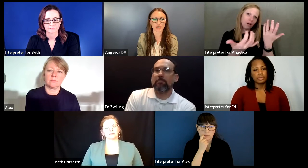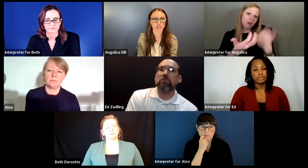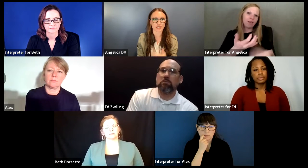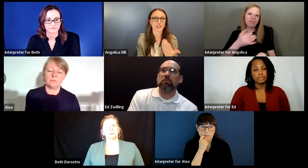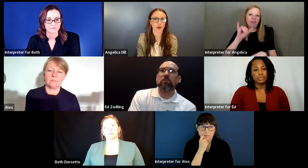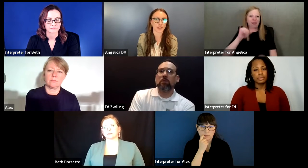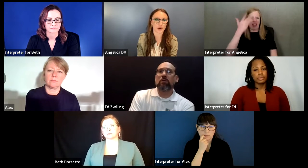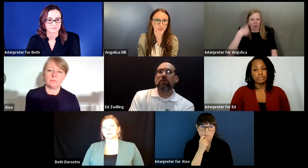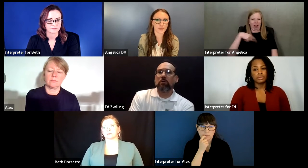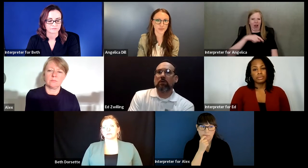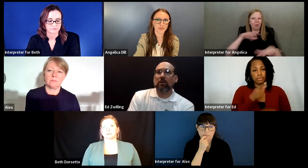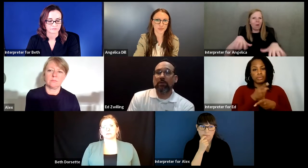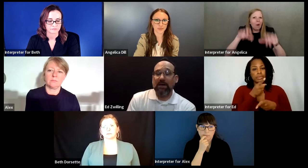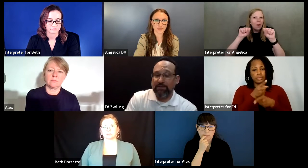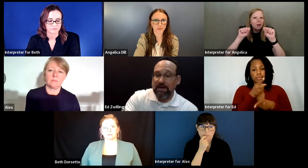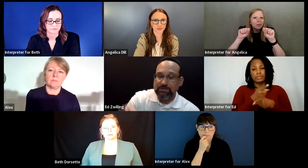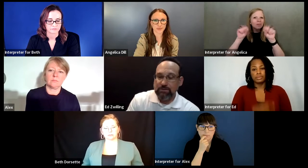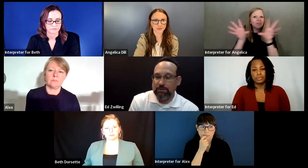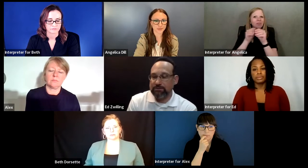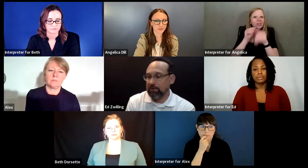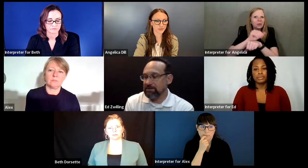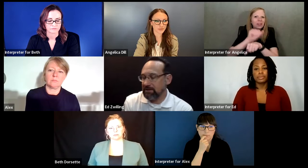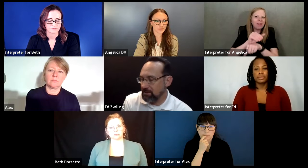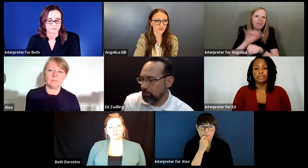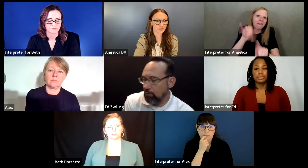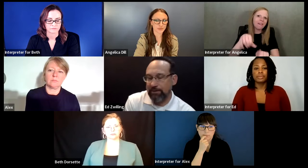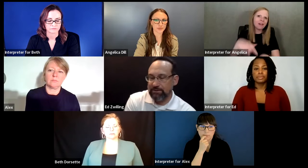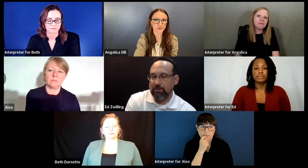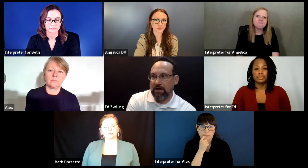So the education is out there. That issue is present in employment, too.